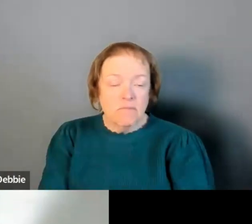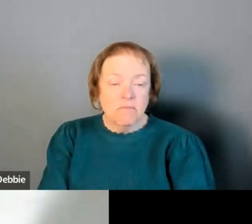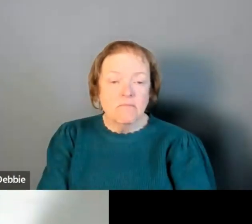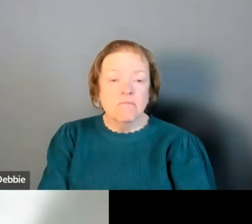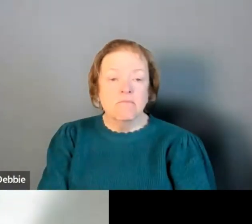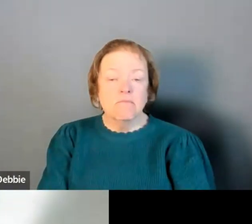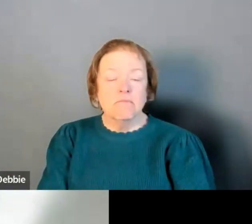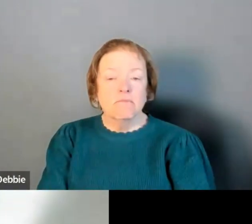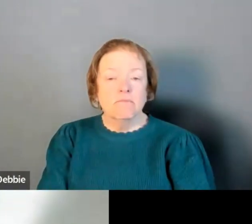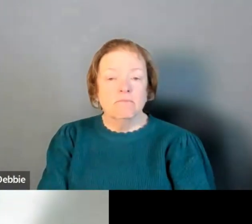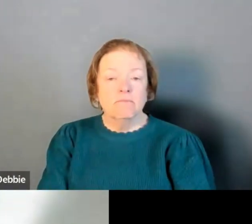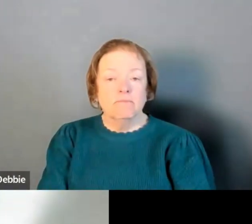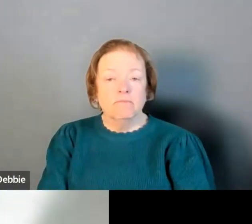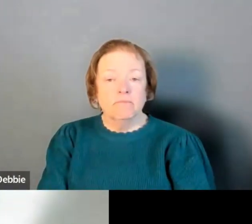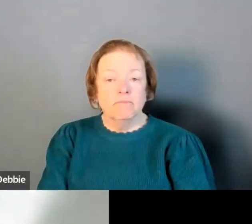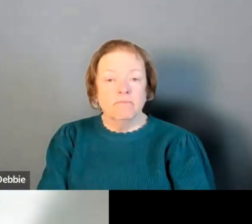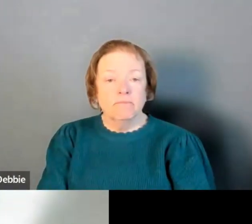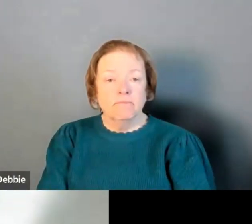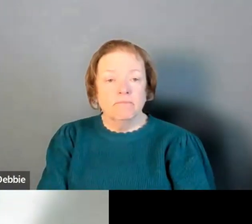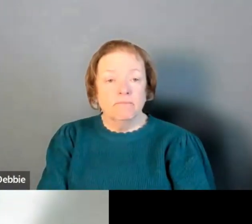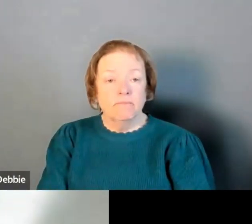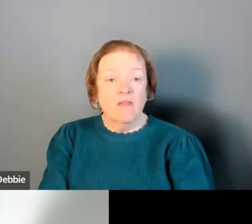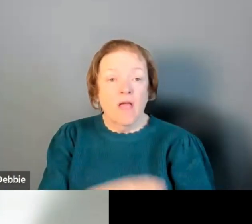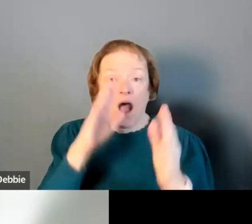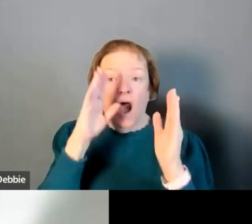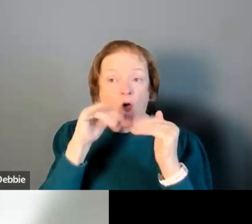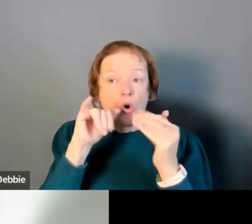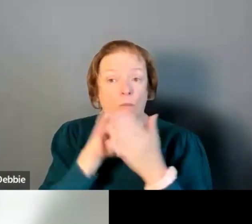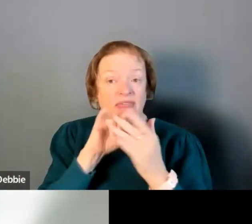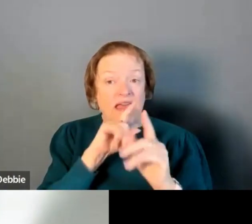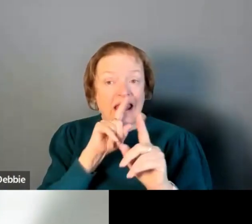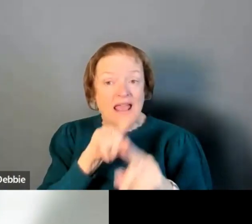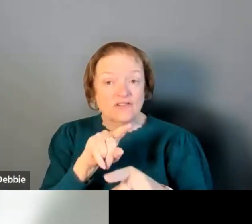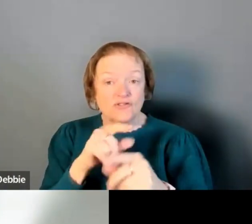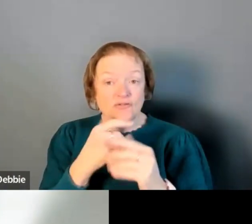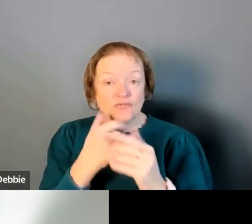Beautiful. Did that hope I answered your question. Okay.